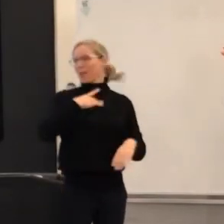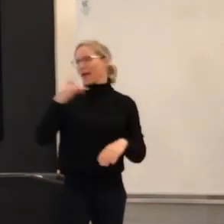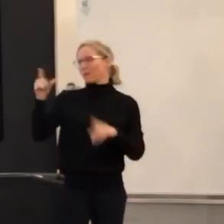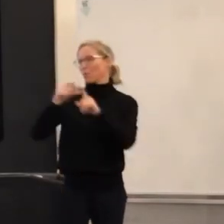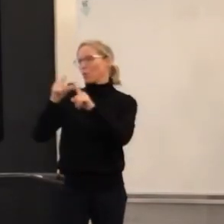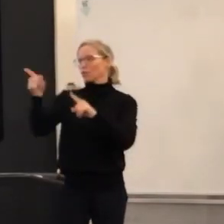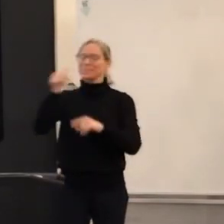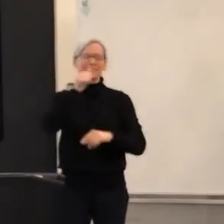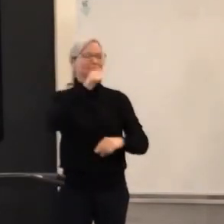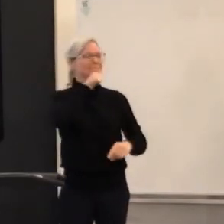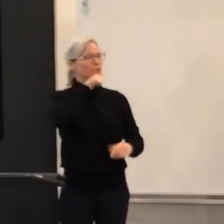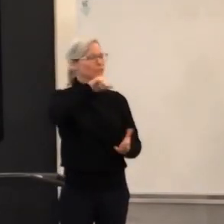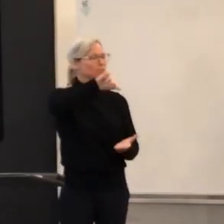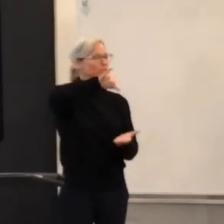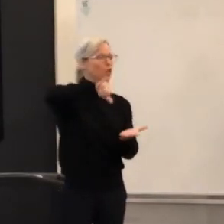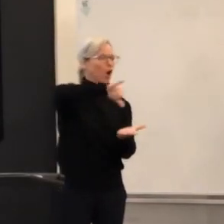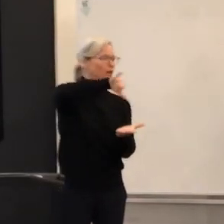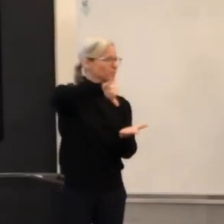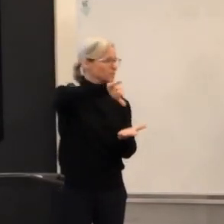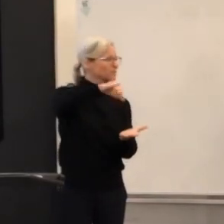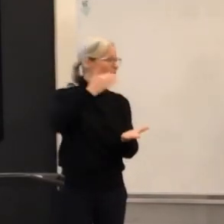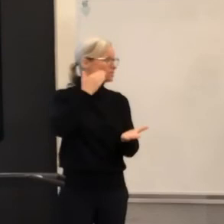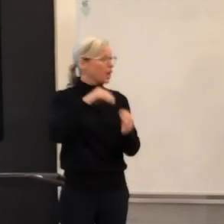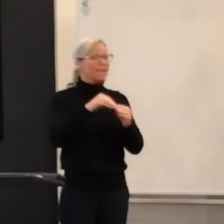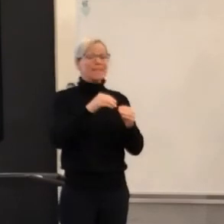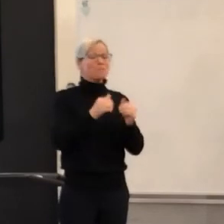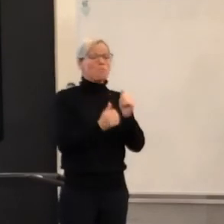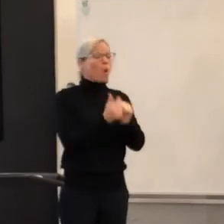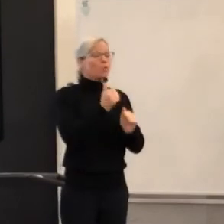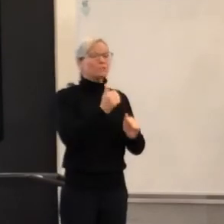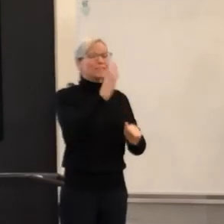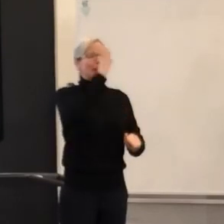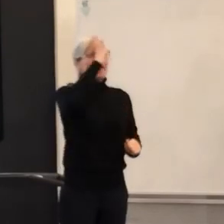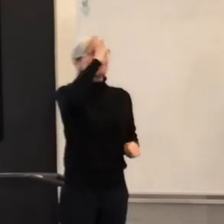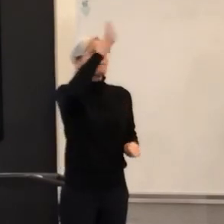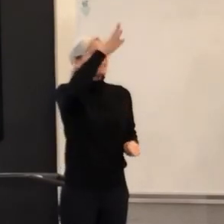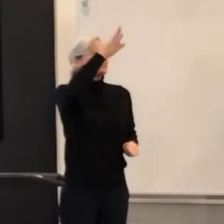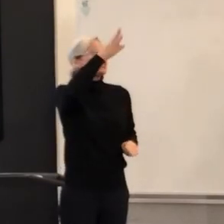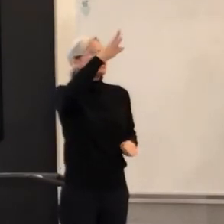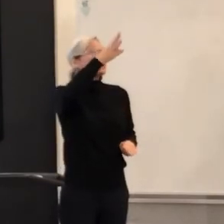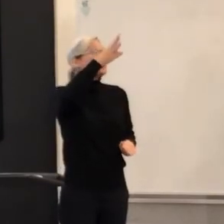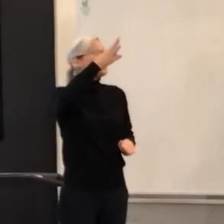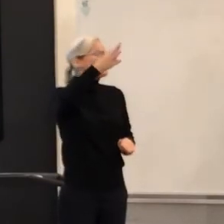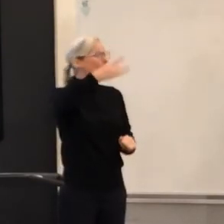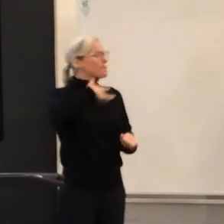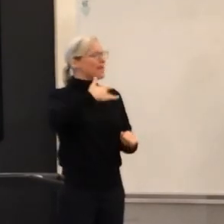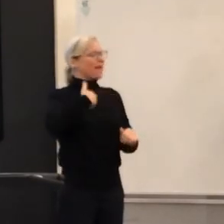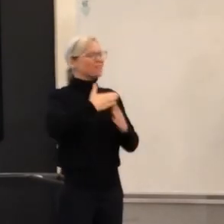in most inventions there is something that's really at the core of what's innovative